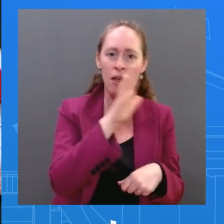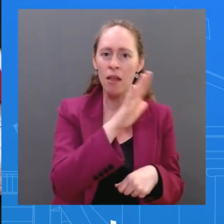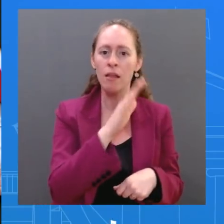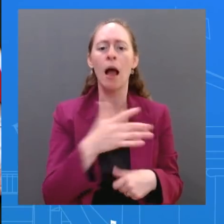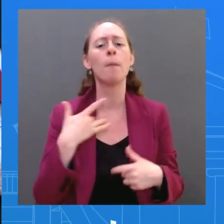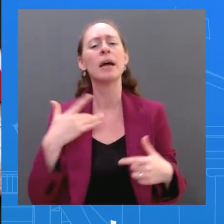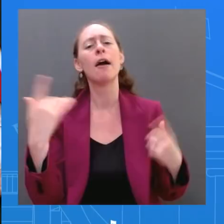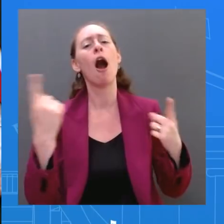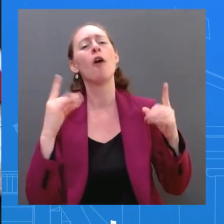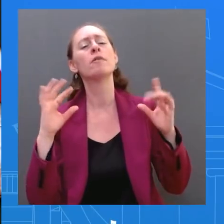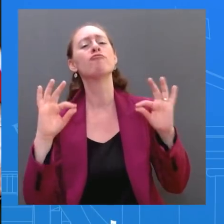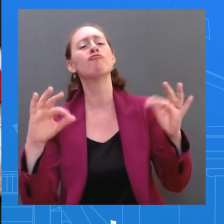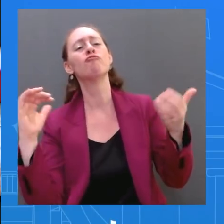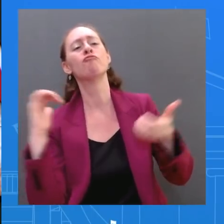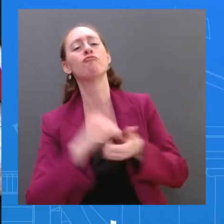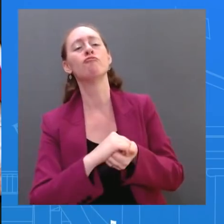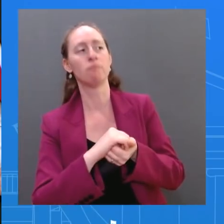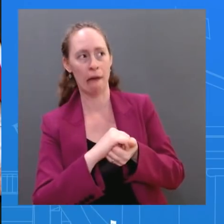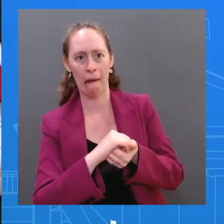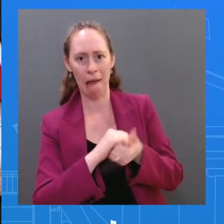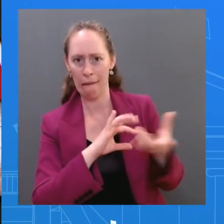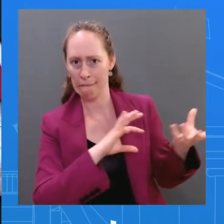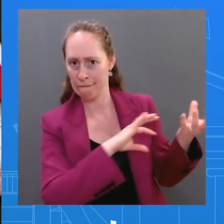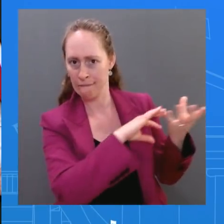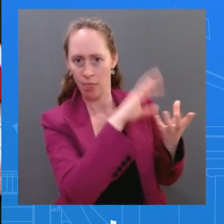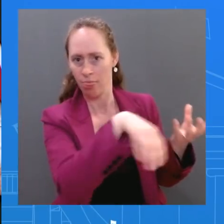And the President's efforts to keep Europe paddling